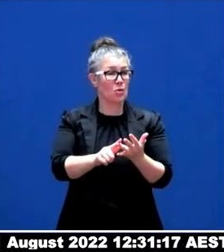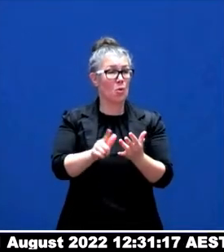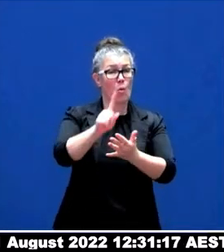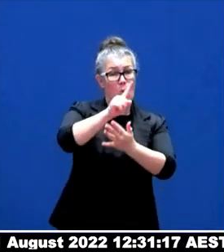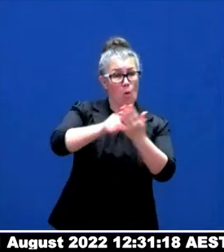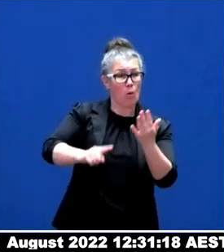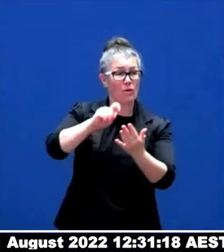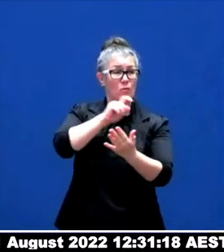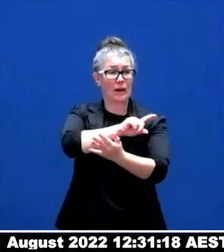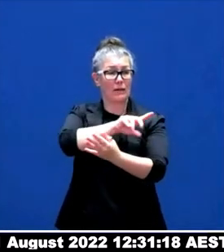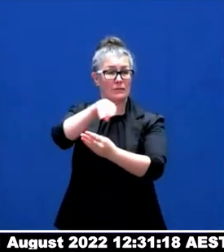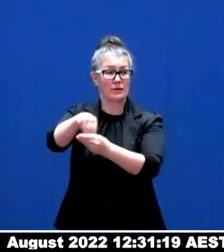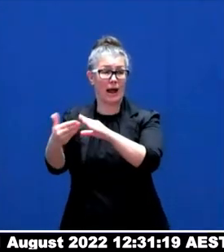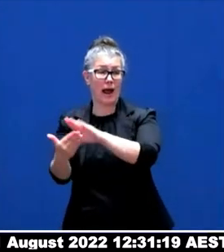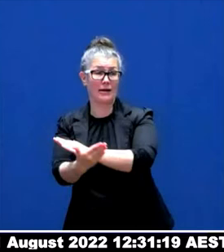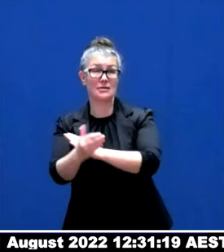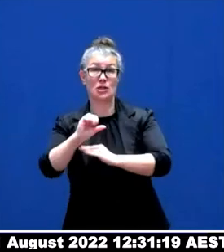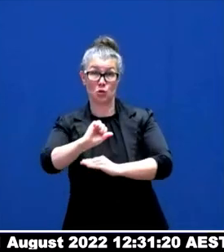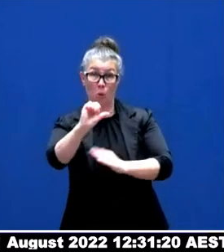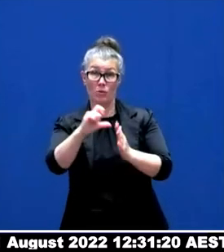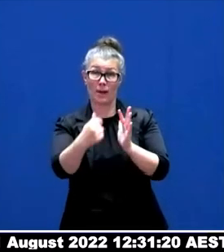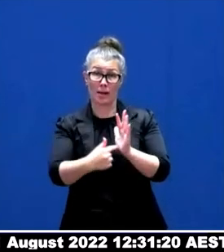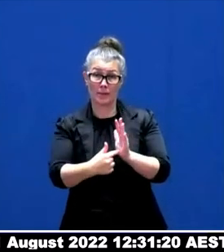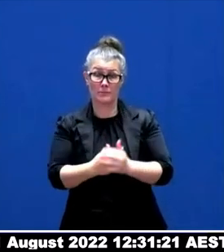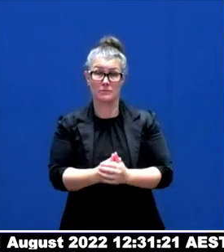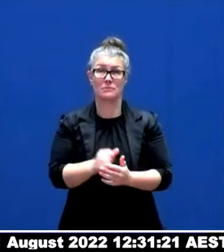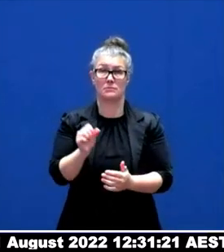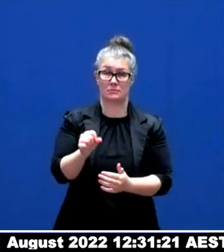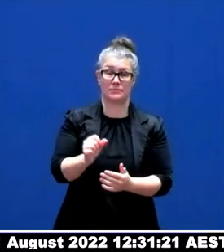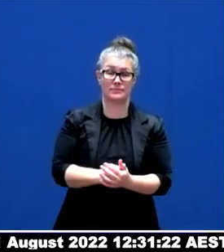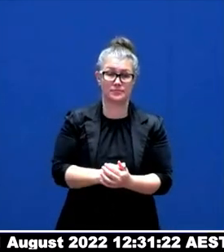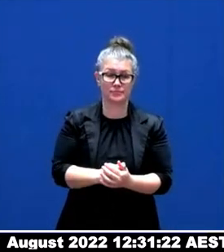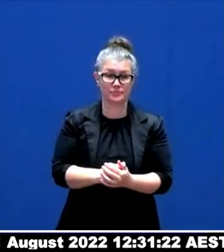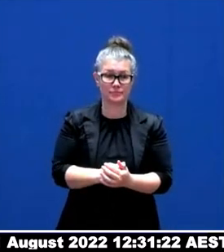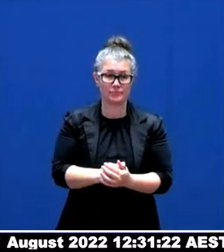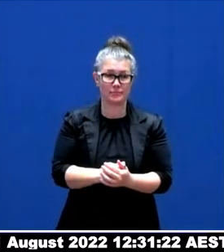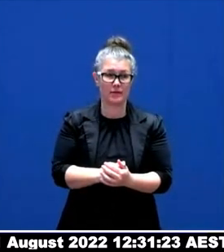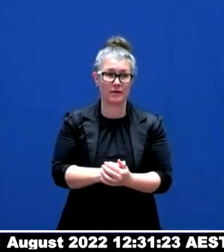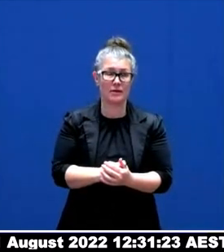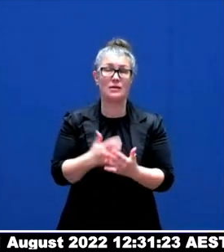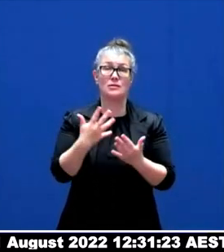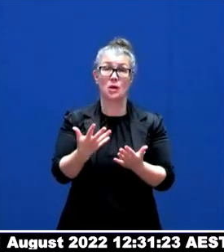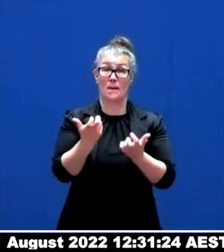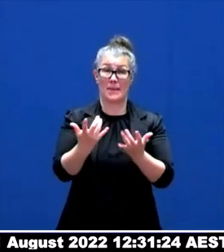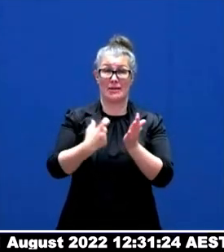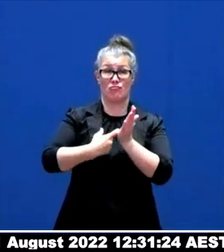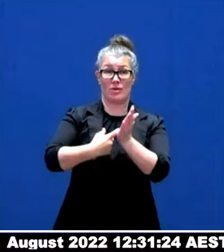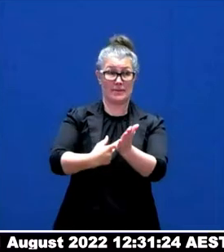And the Ombudsman made a number of recommendations in his report.